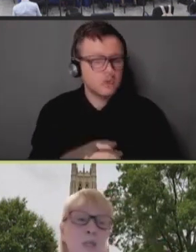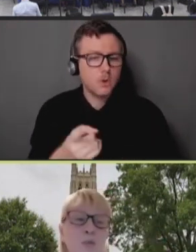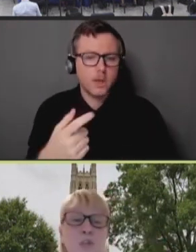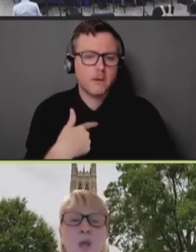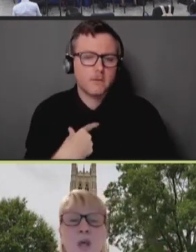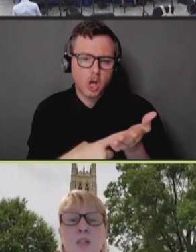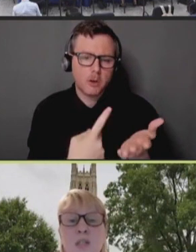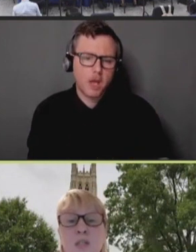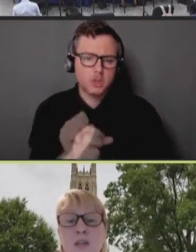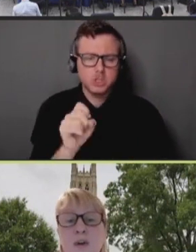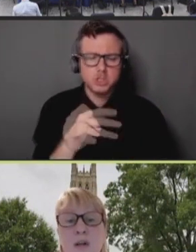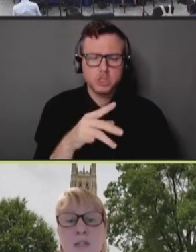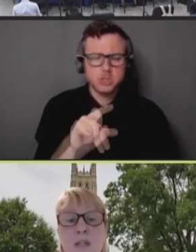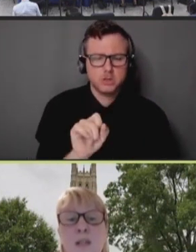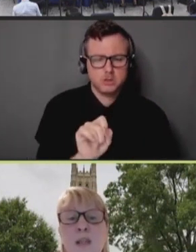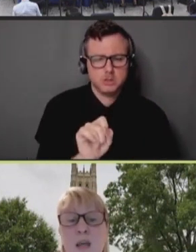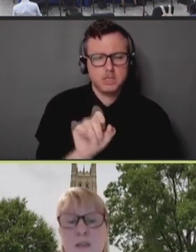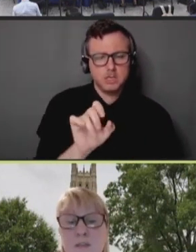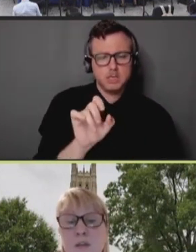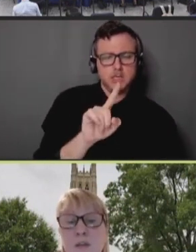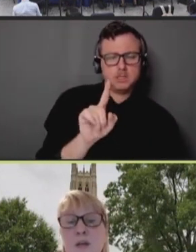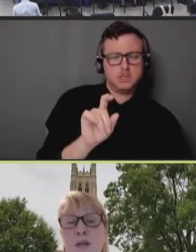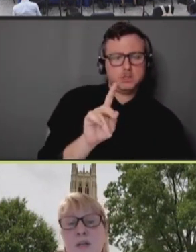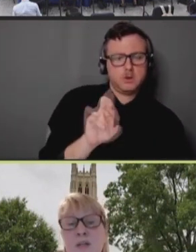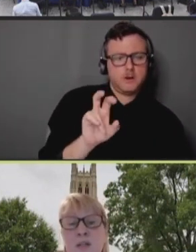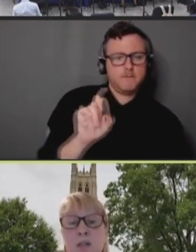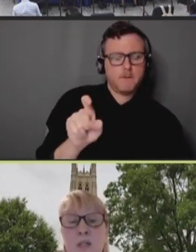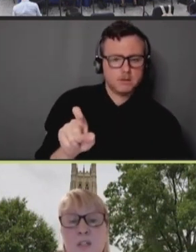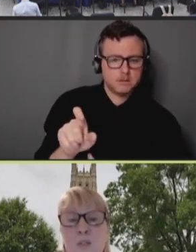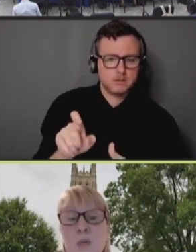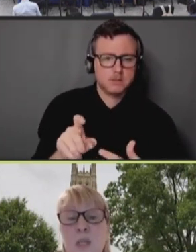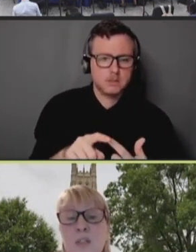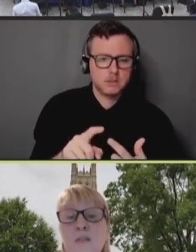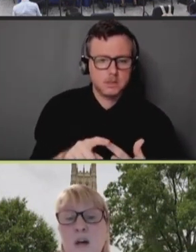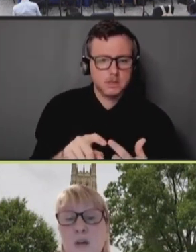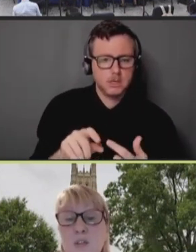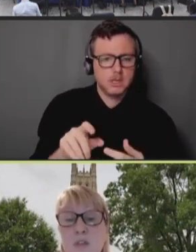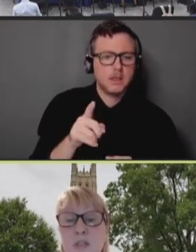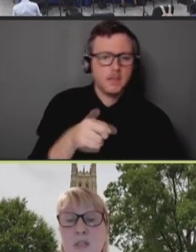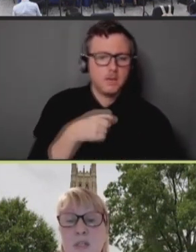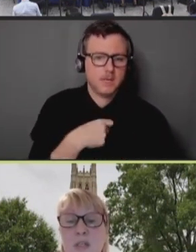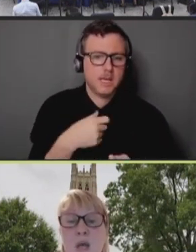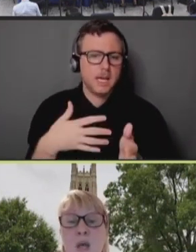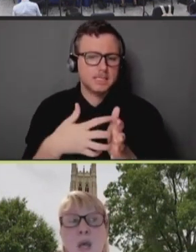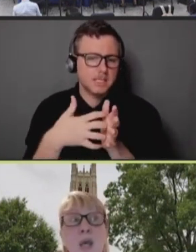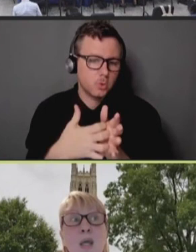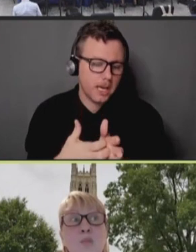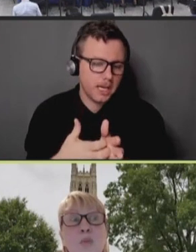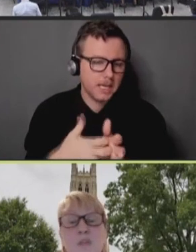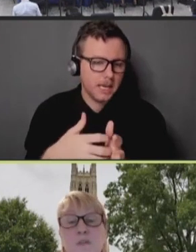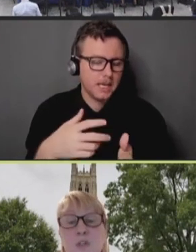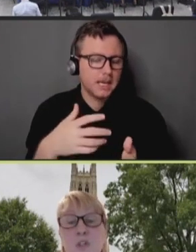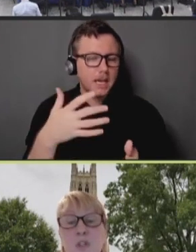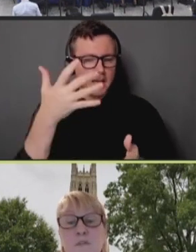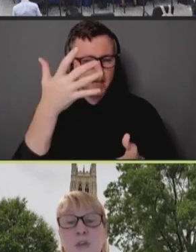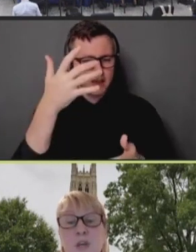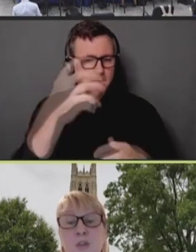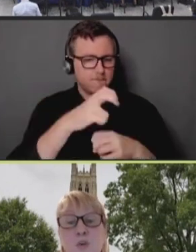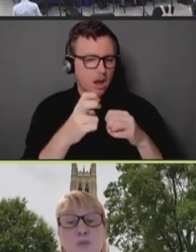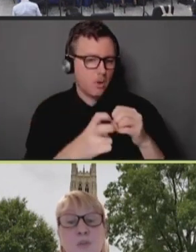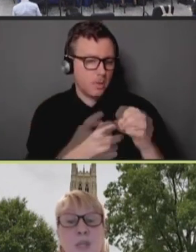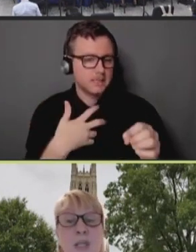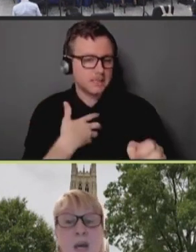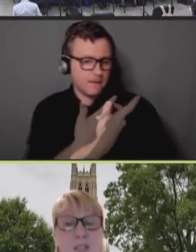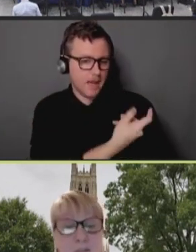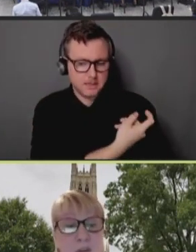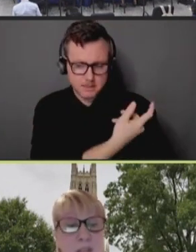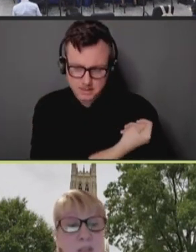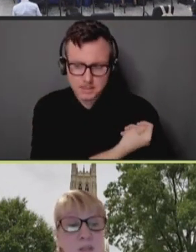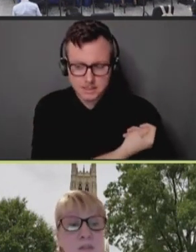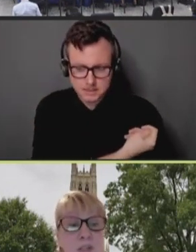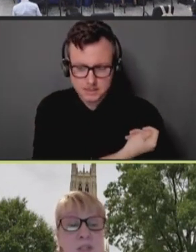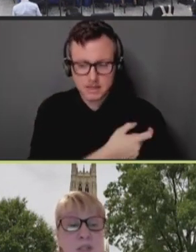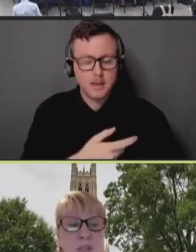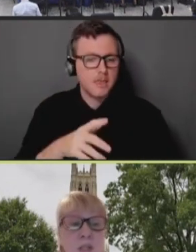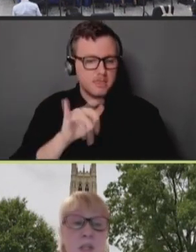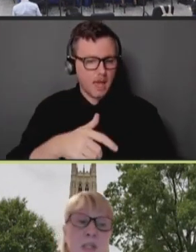it was Zostavax, life attenuated virus vaccine, and beneficial effects of inactivated vaccines